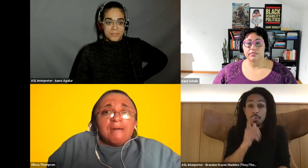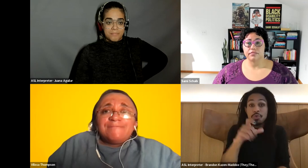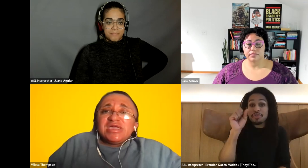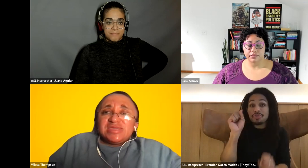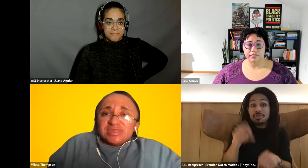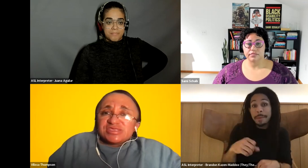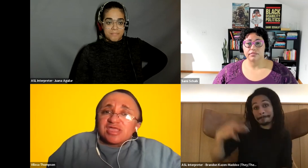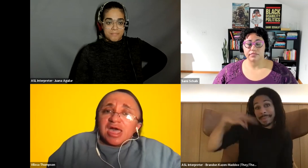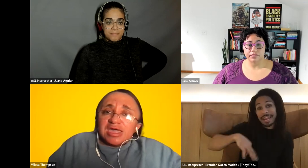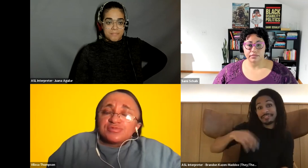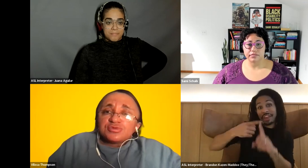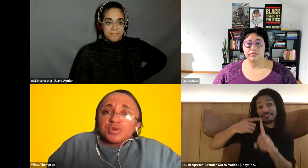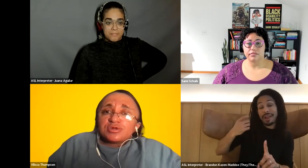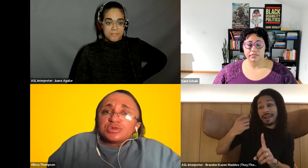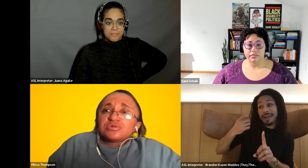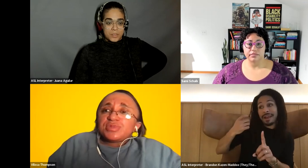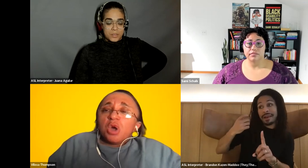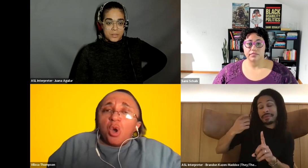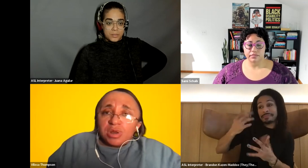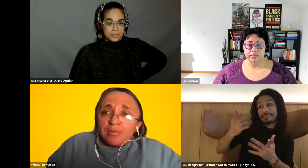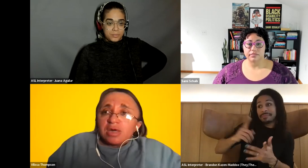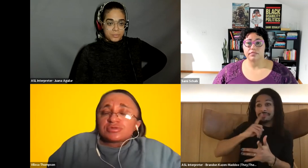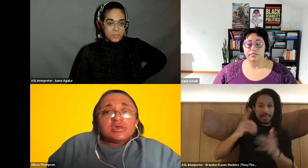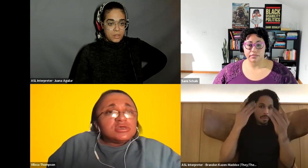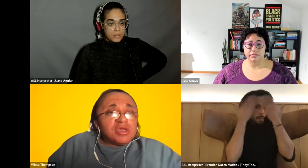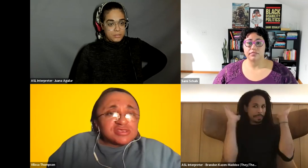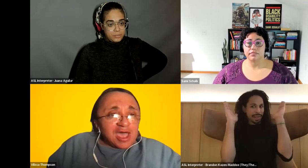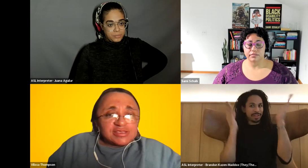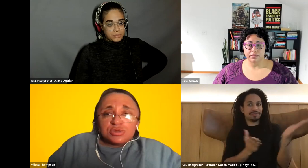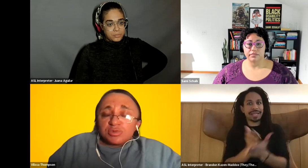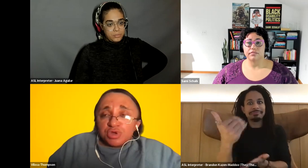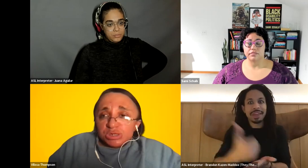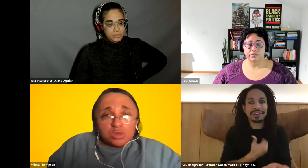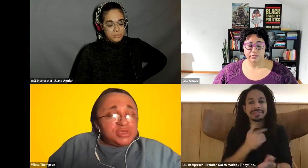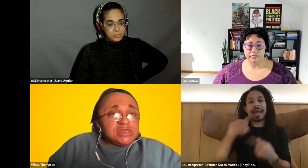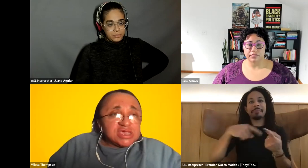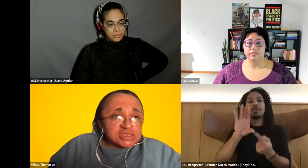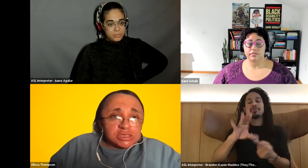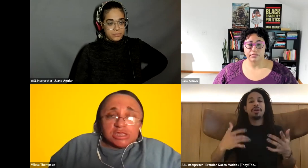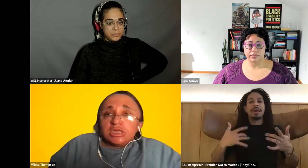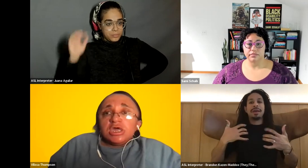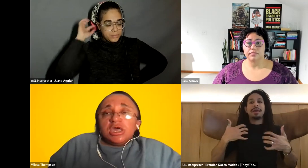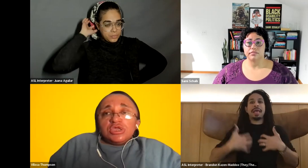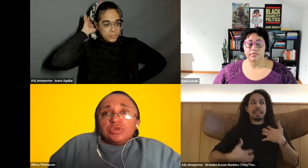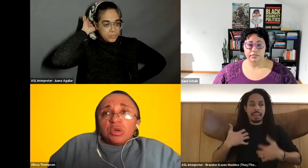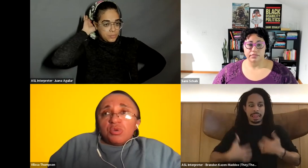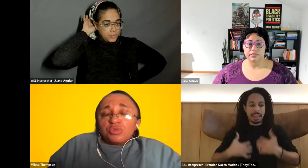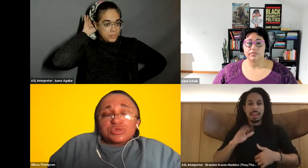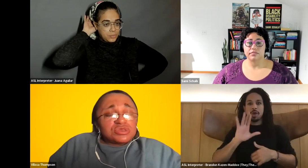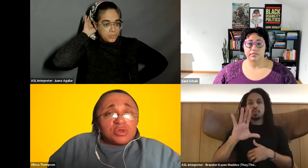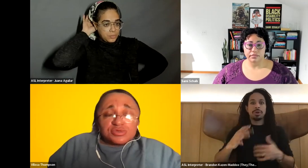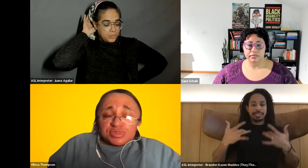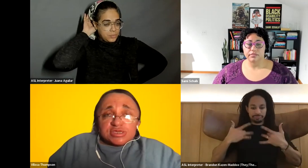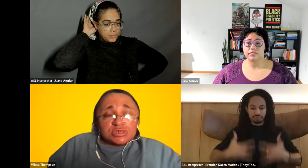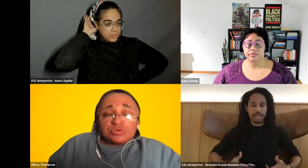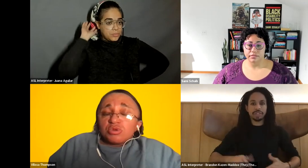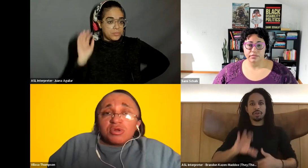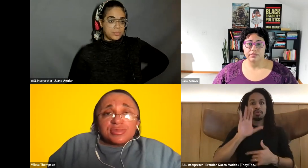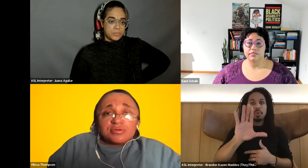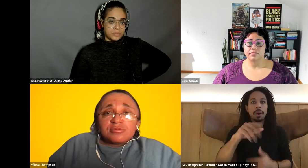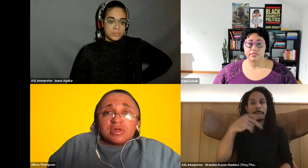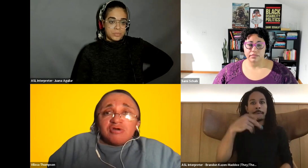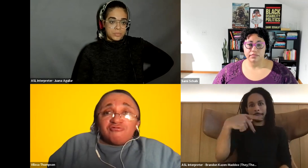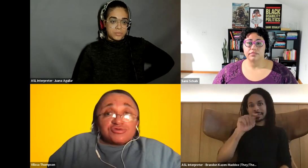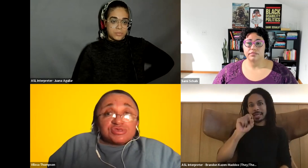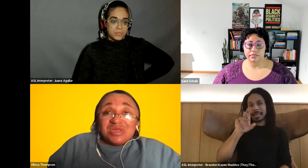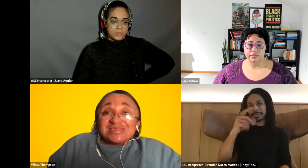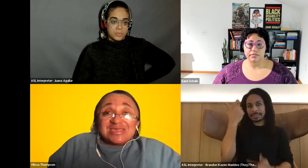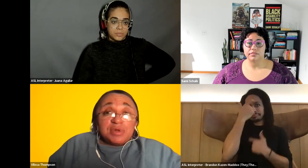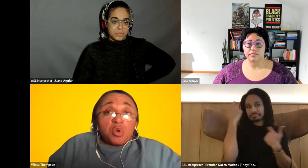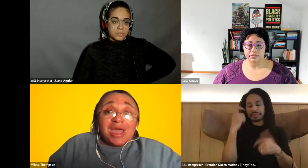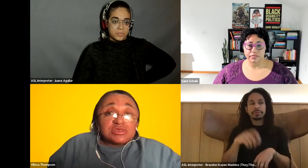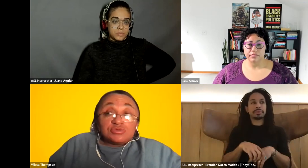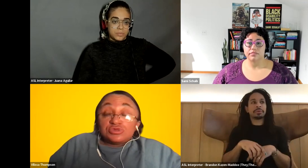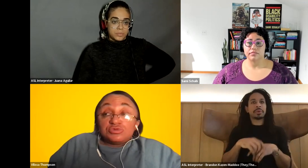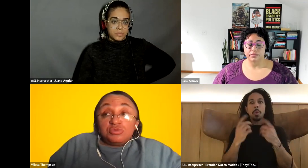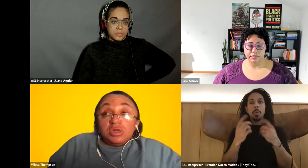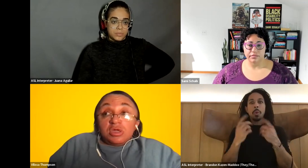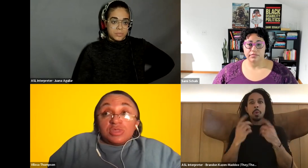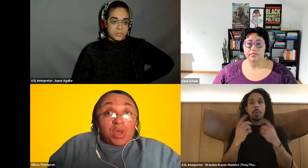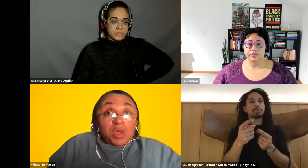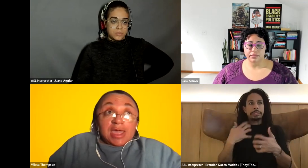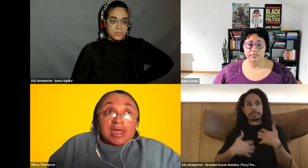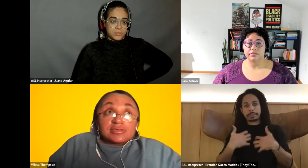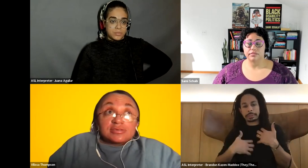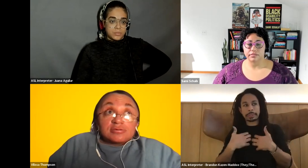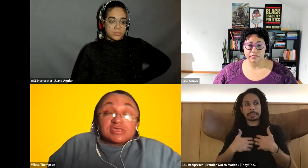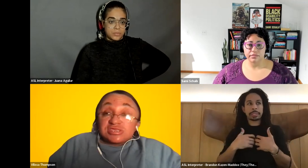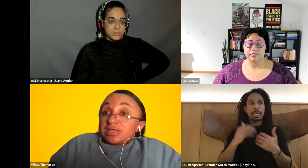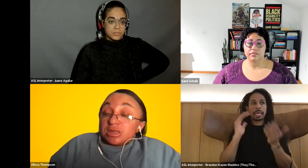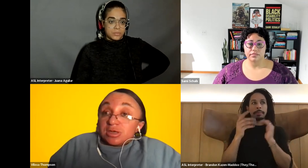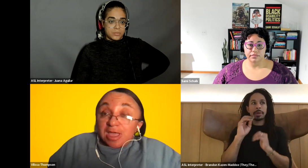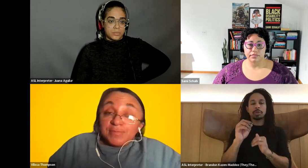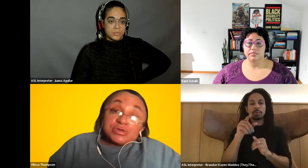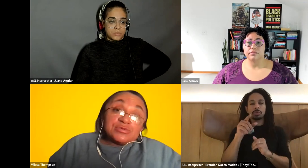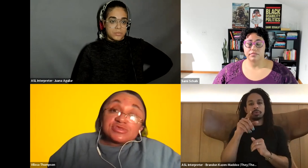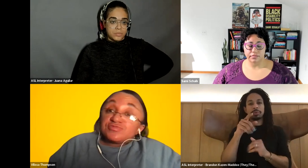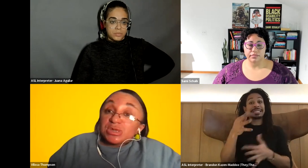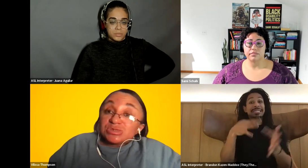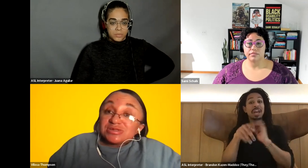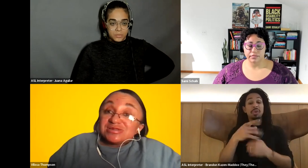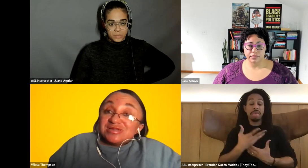Vilissa Thompson: being in this time to where you could be open about your anxiety, your depression, your Ptsd: You know the other things that you're going through versus you had to keep it quiet, due to the way that society looked at mental illness especially.